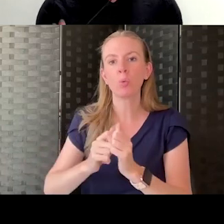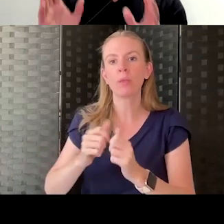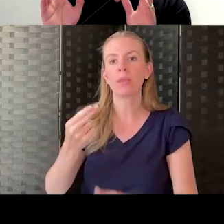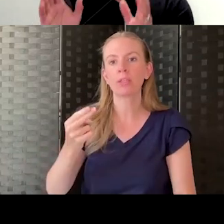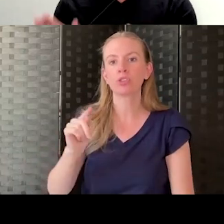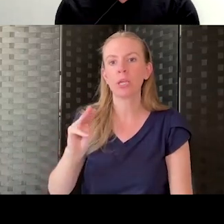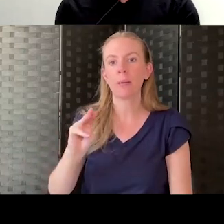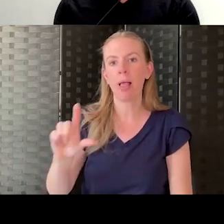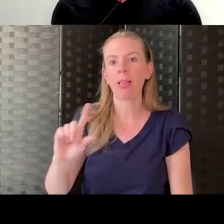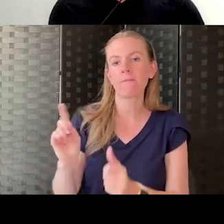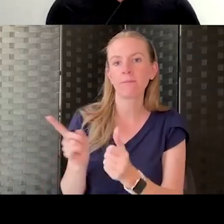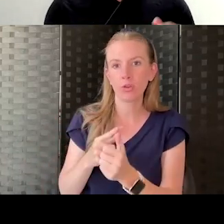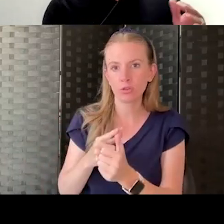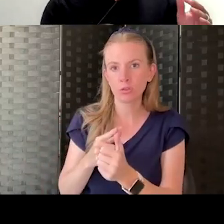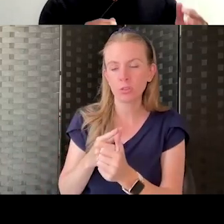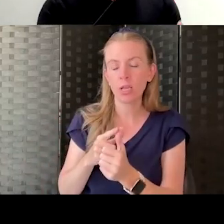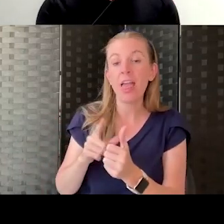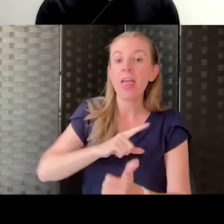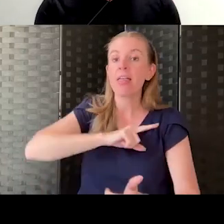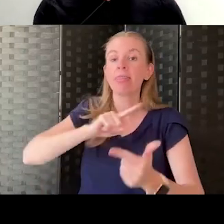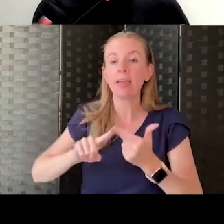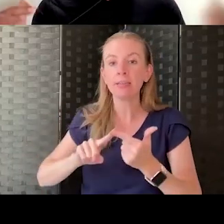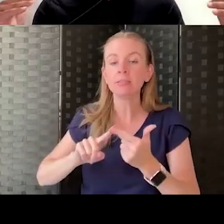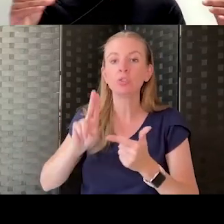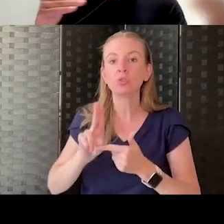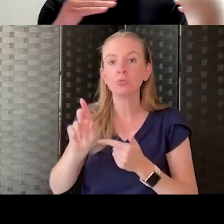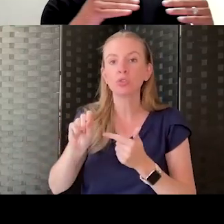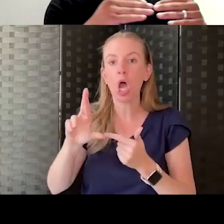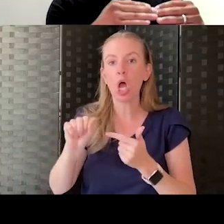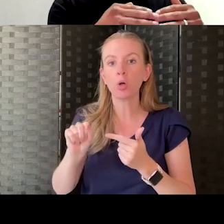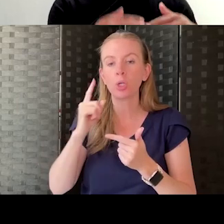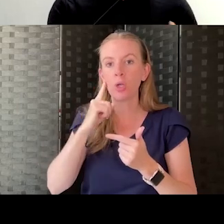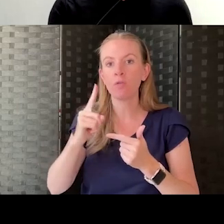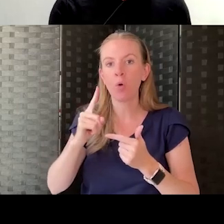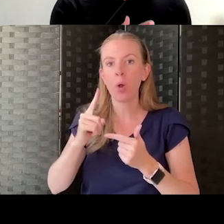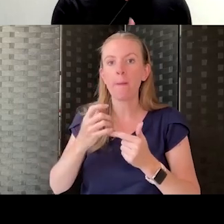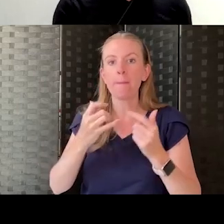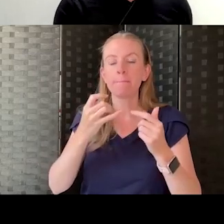You start there, then you use ARIA to help you bridge the gap so what actually works